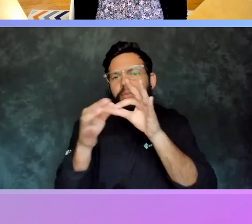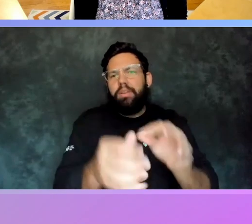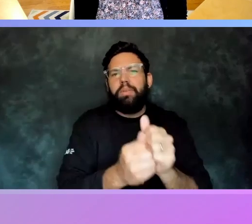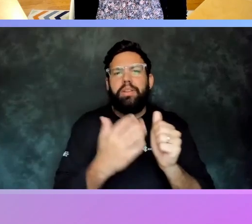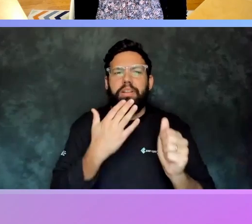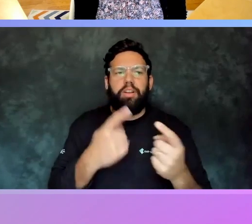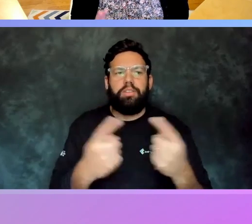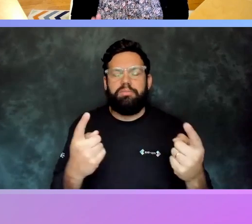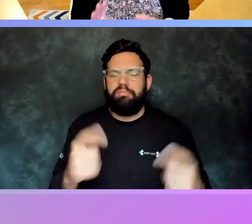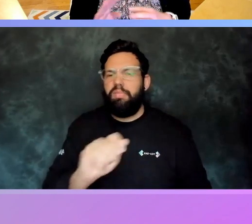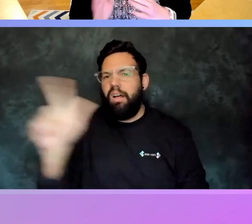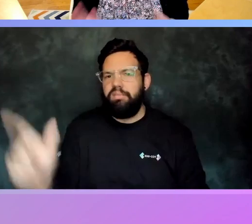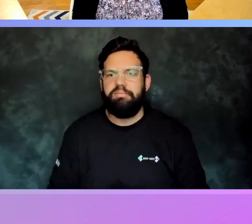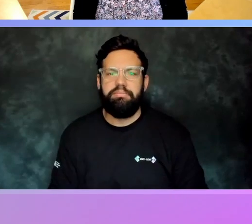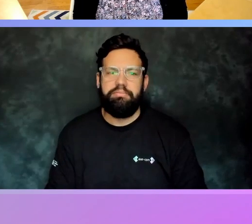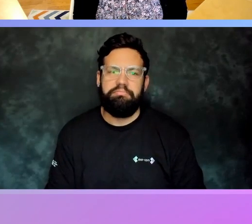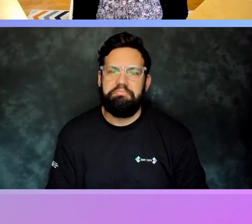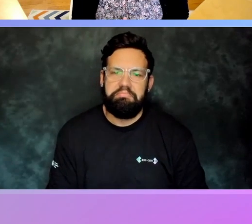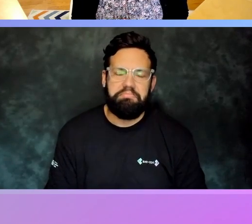4.1 -- so color contrast in the background, and for large